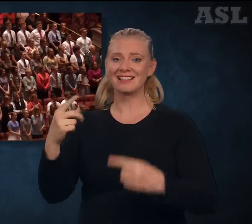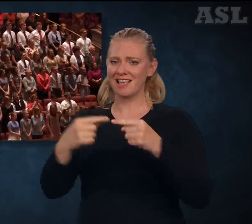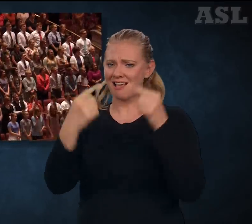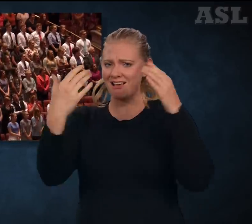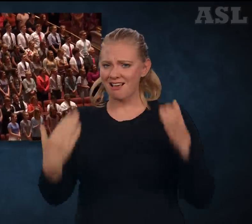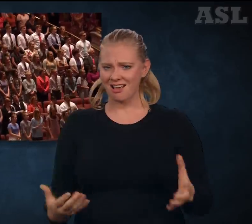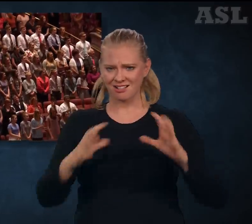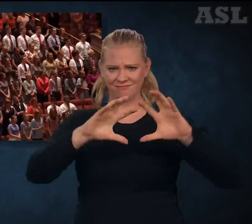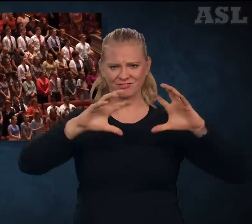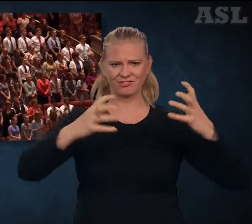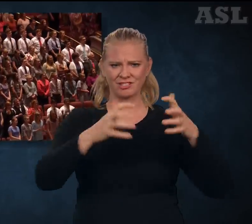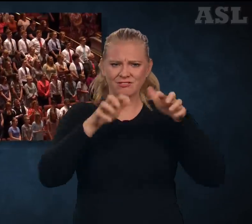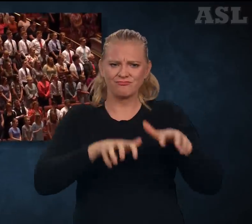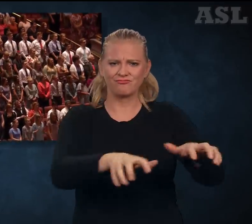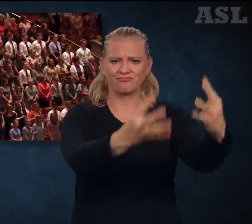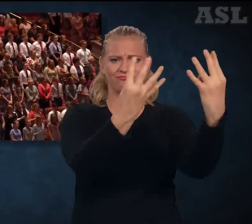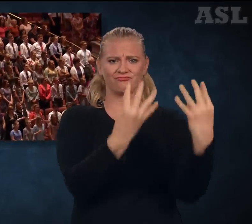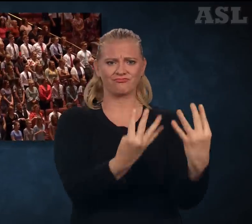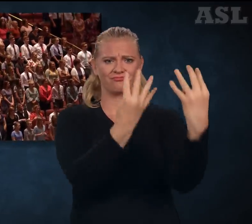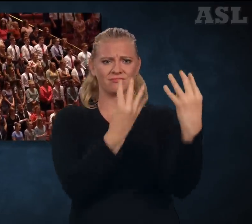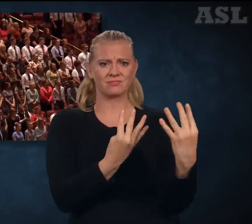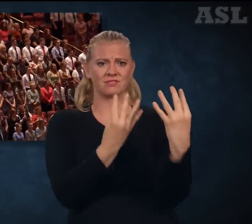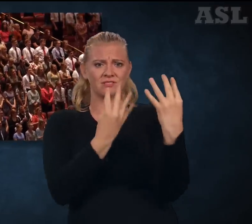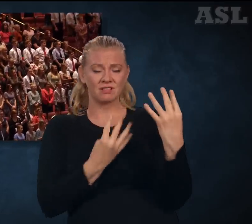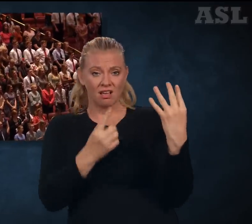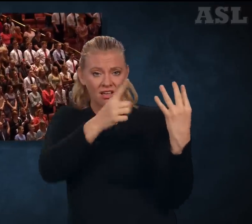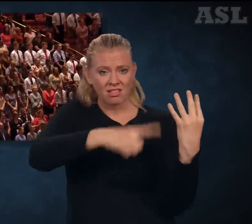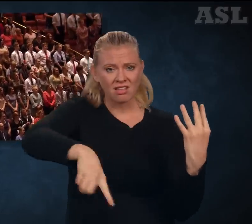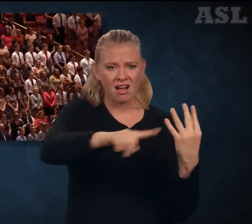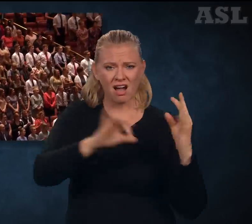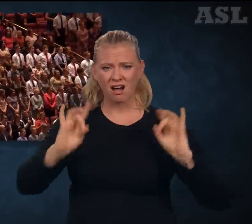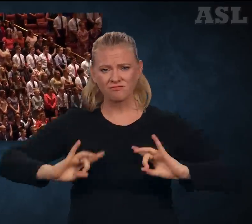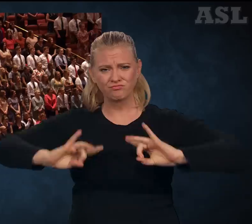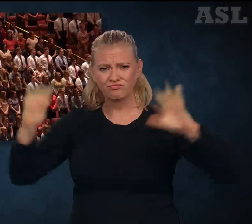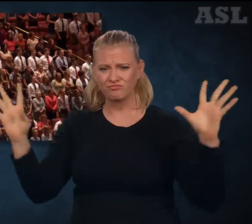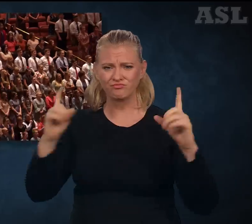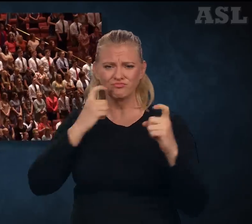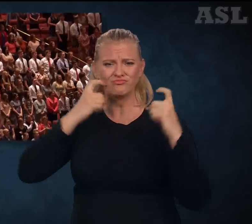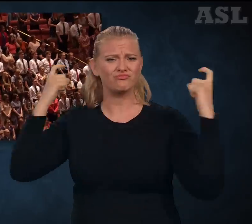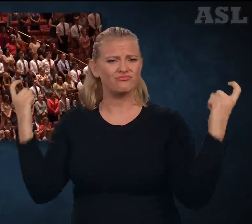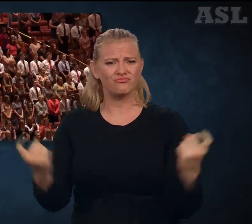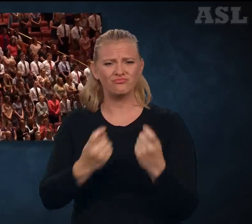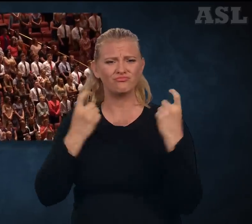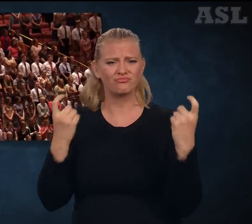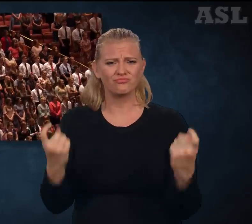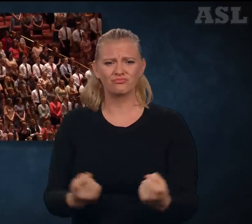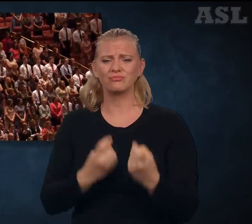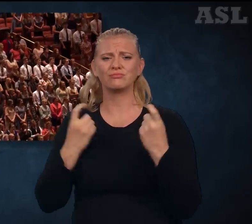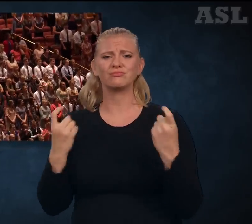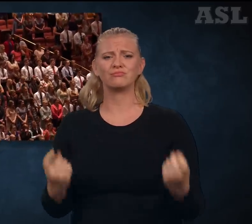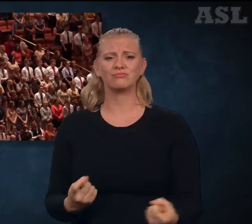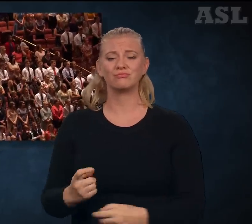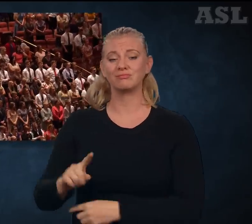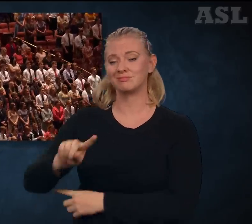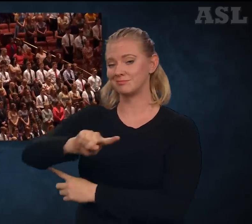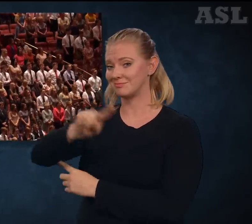SEE THE FOE IN COUNTLESS NUMBERS,